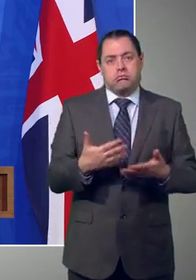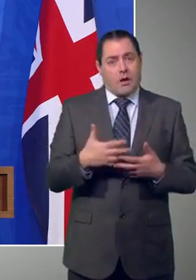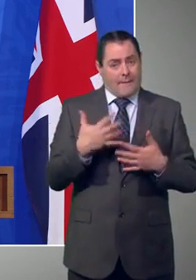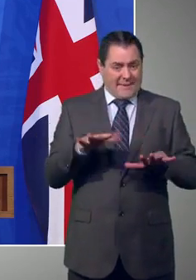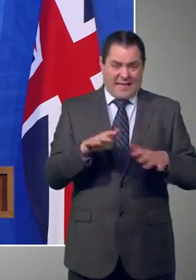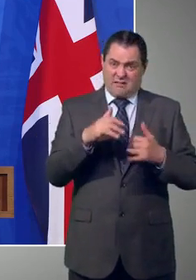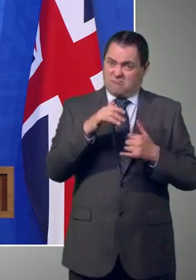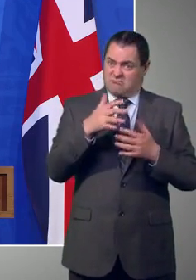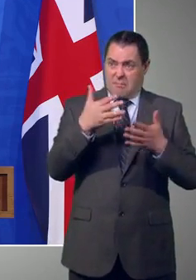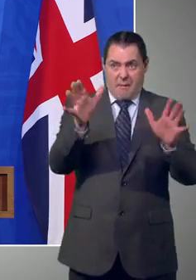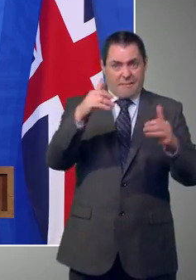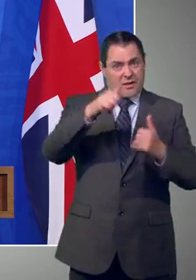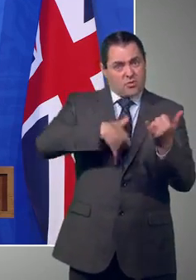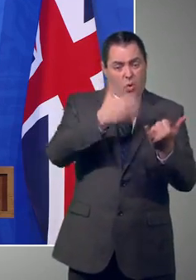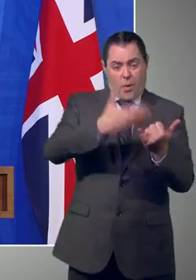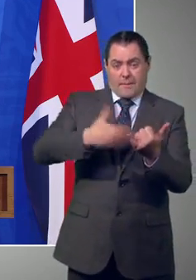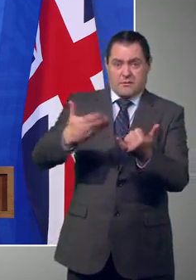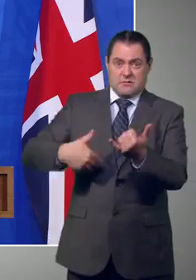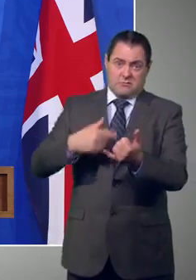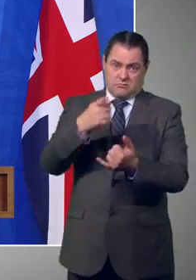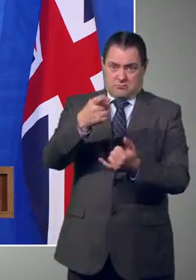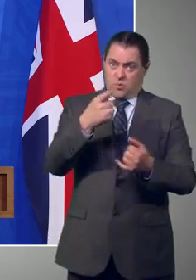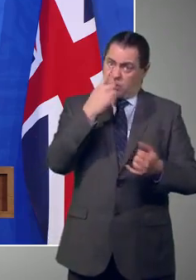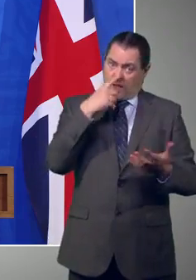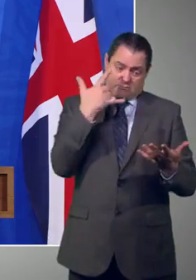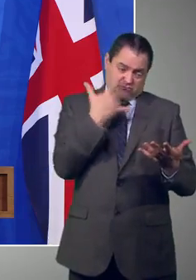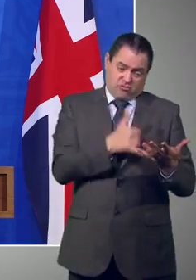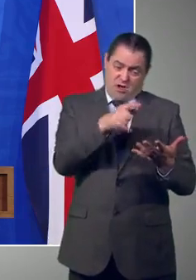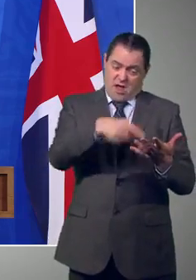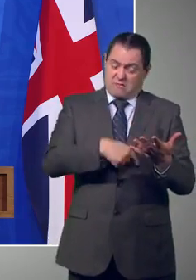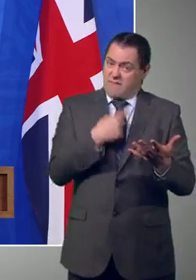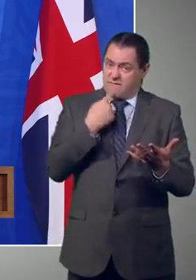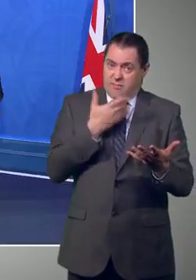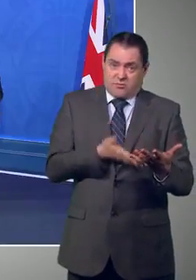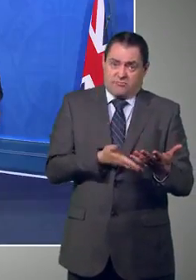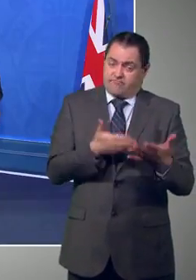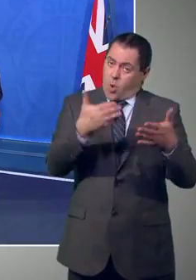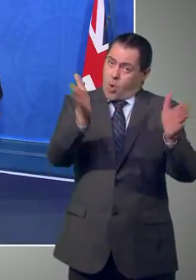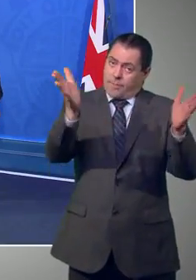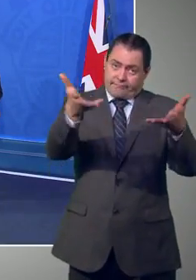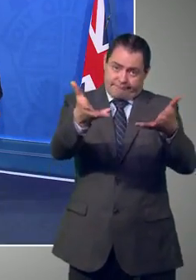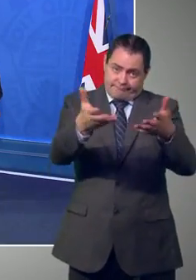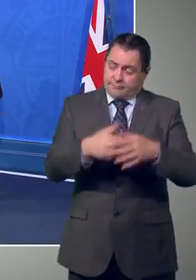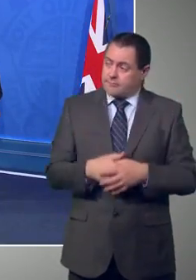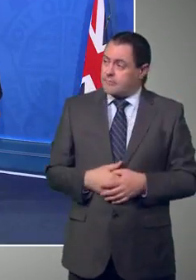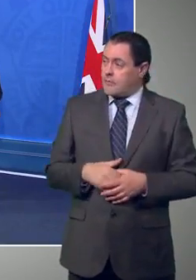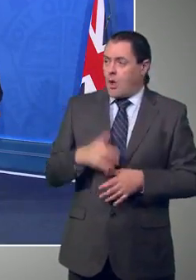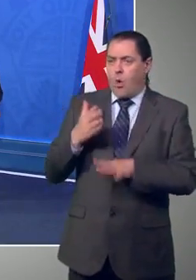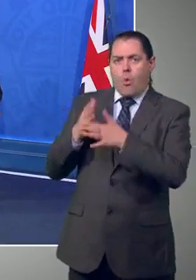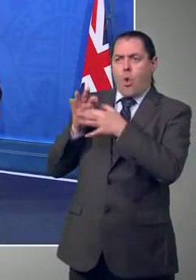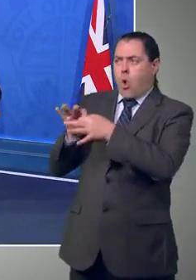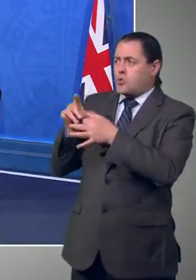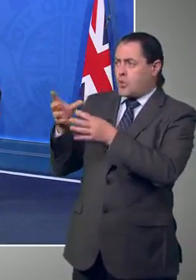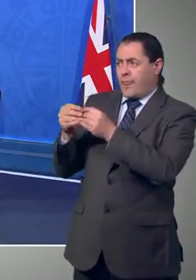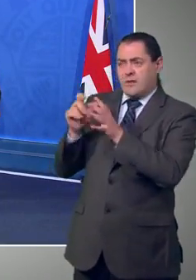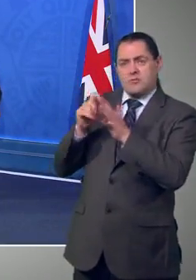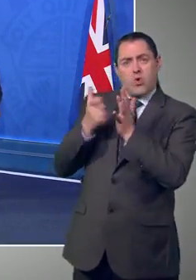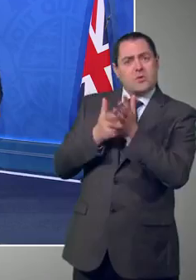all a matter of of public record and I mean we work